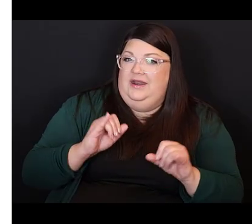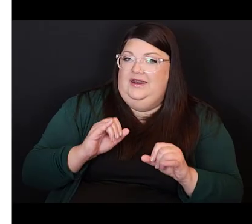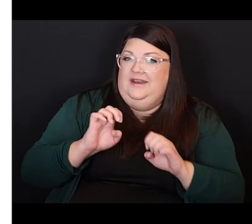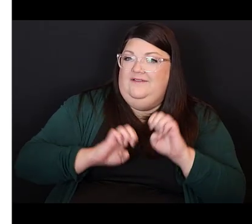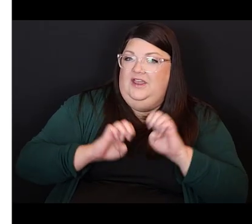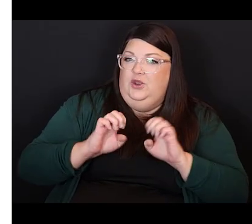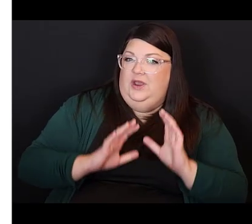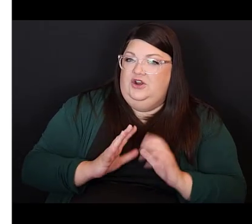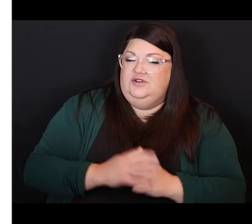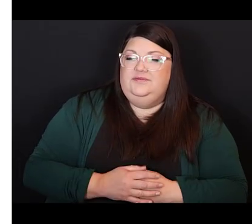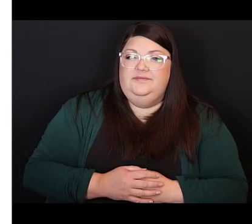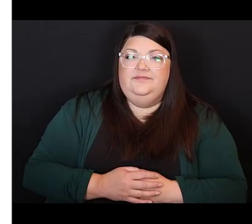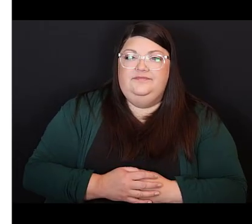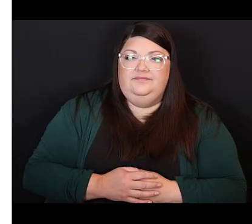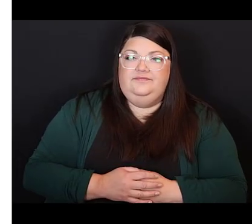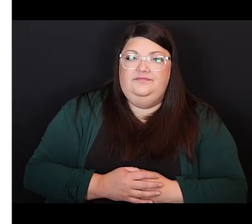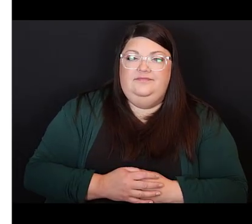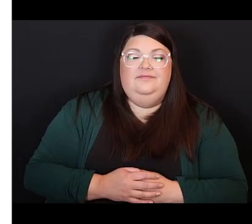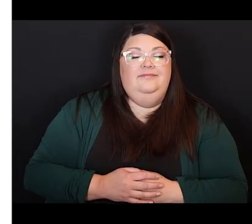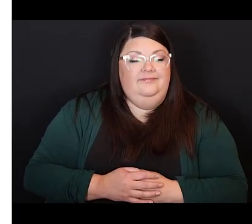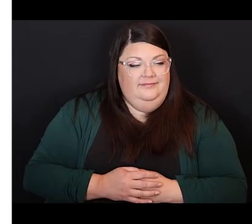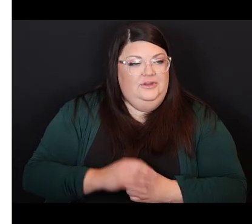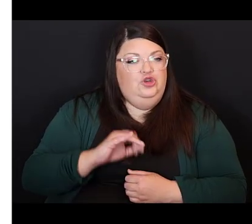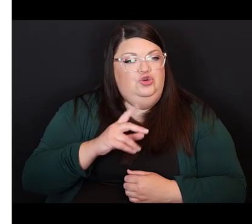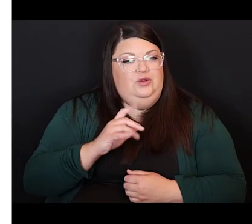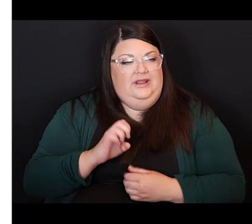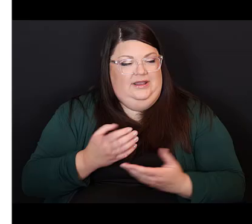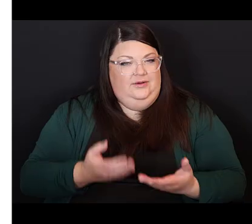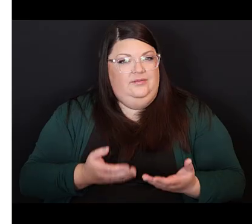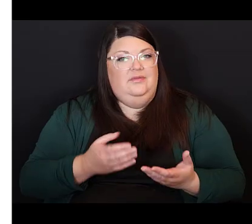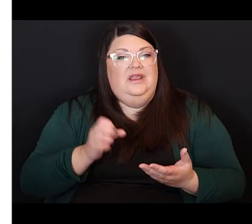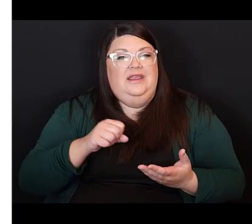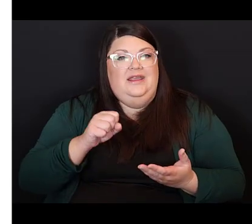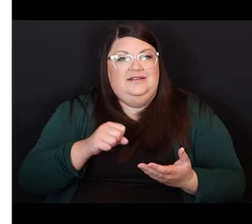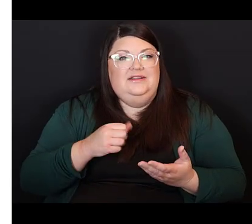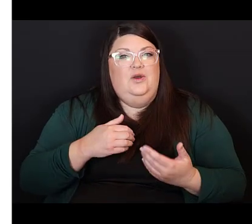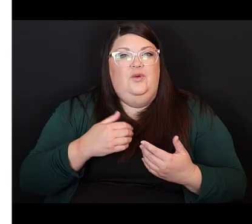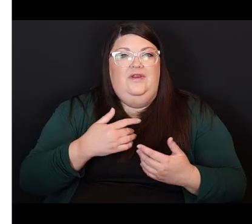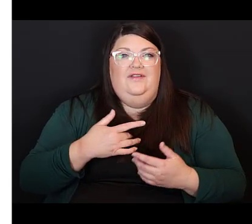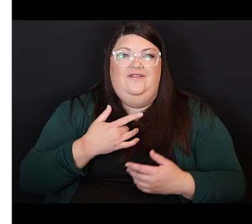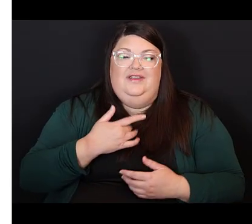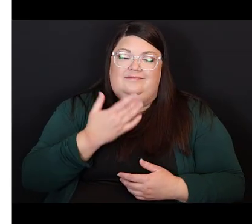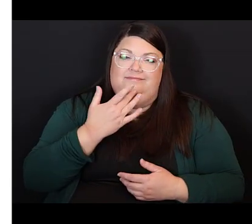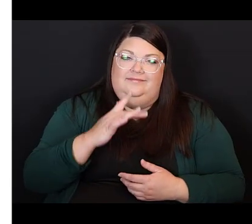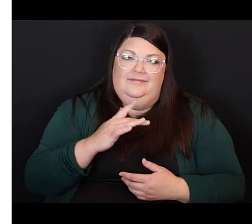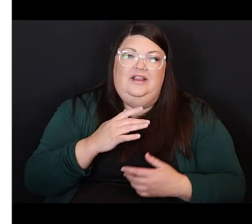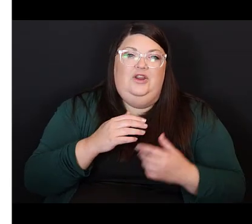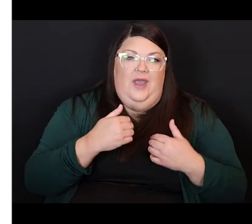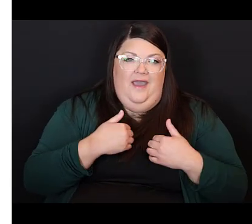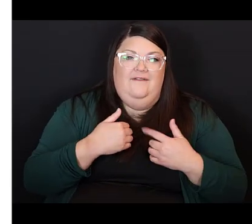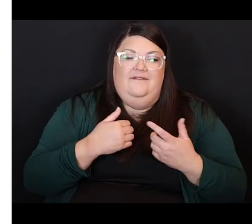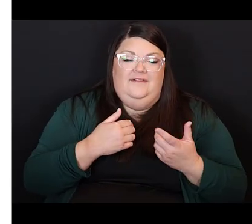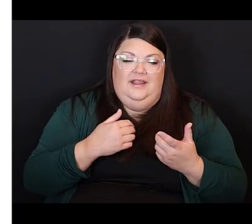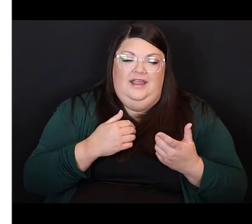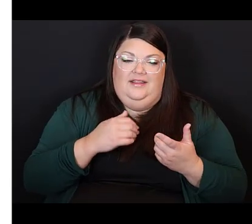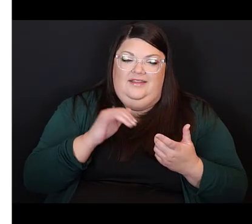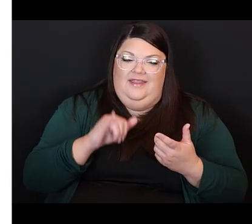[Julie] Julie here. We feel very fortunate to have the relationship we do with VOA-TX.